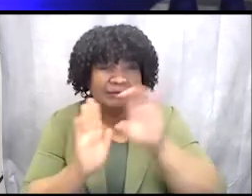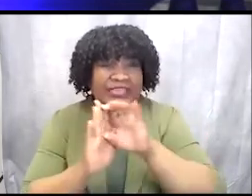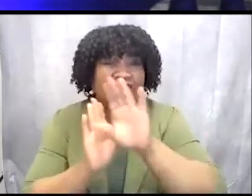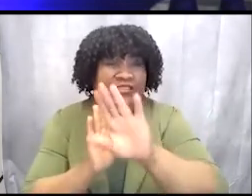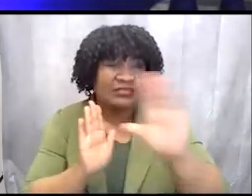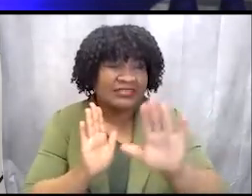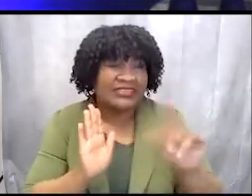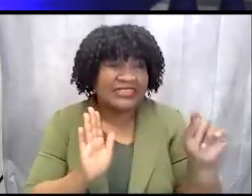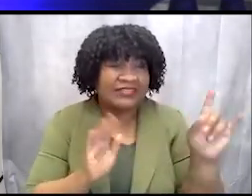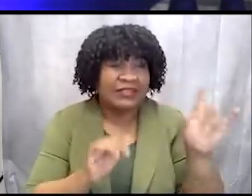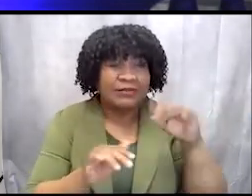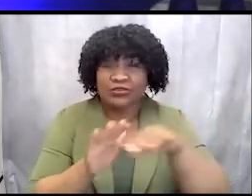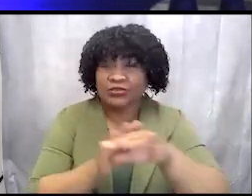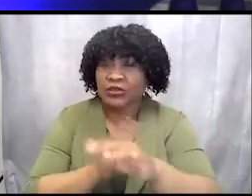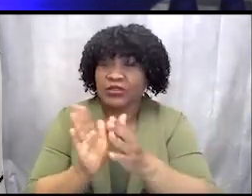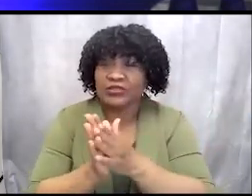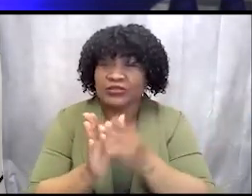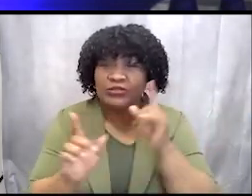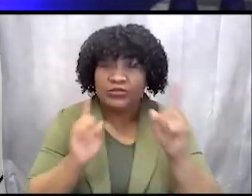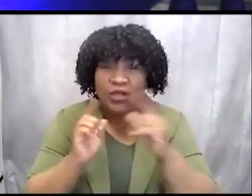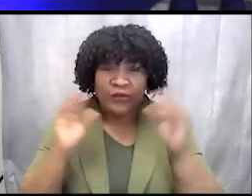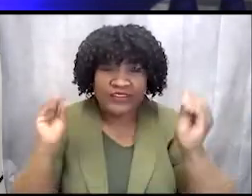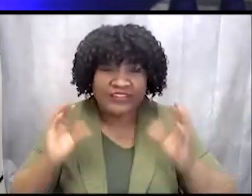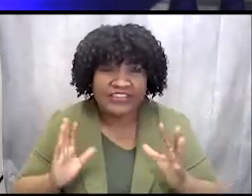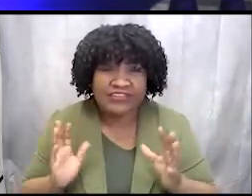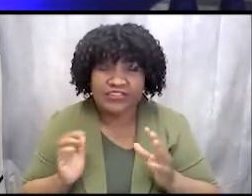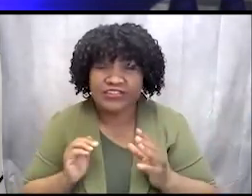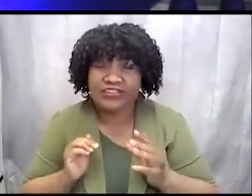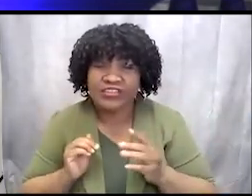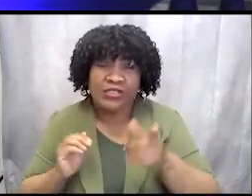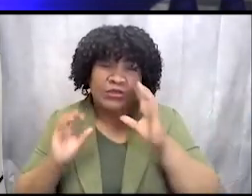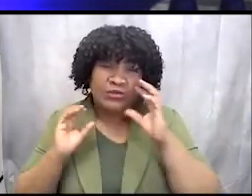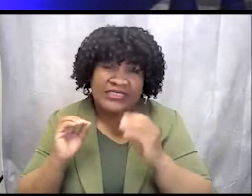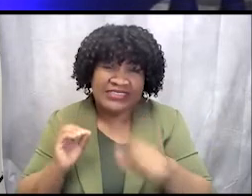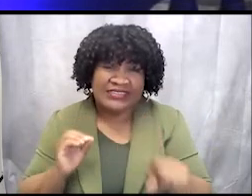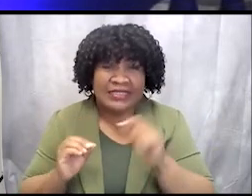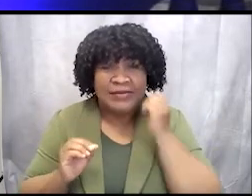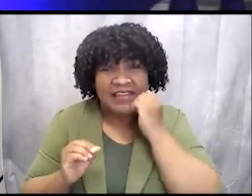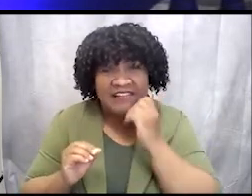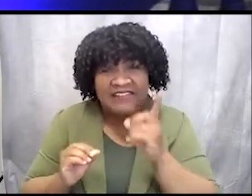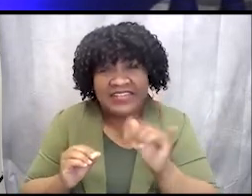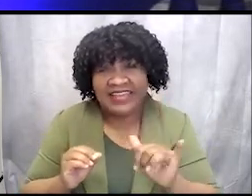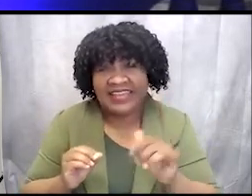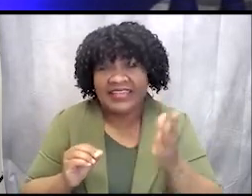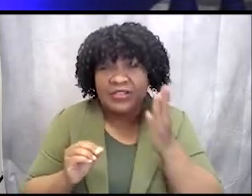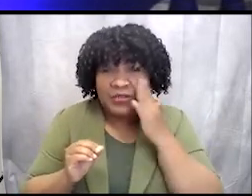but it's another thing when you go to the schools and you talk to the teachers who teach them every day and who taught them and knew them.